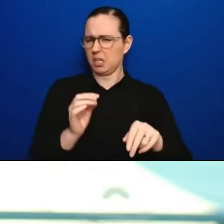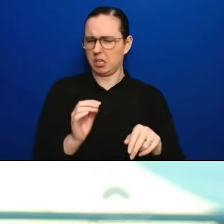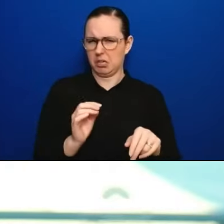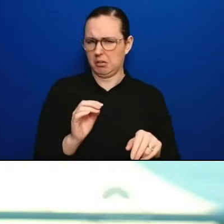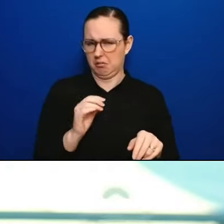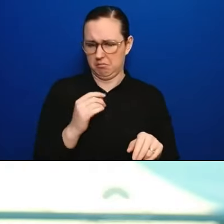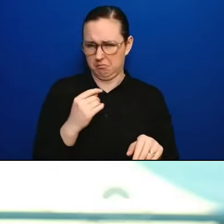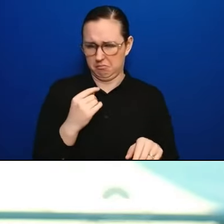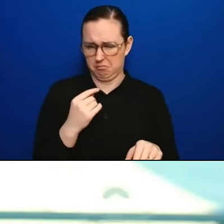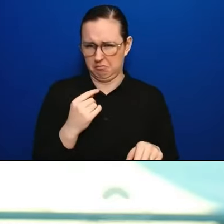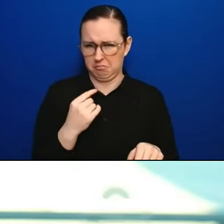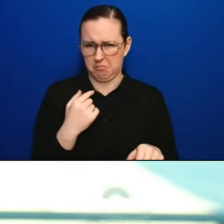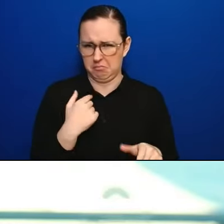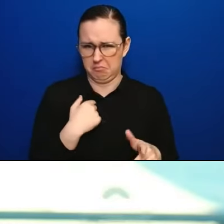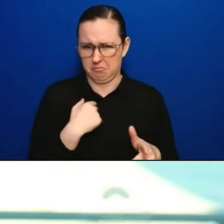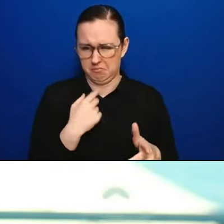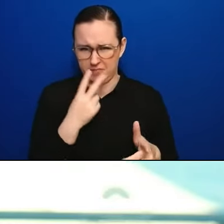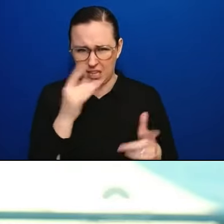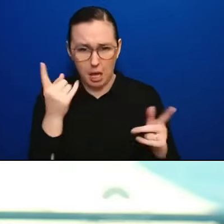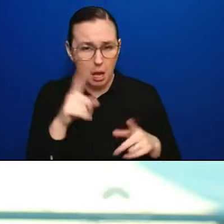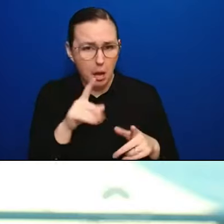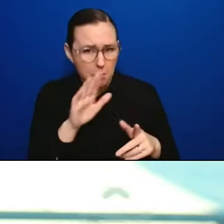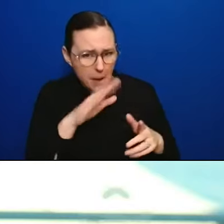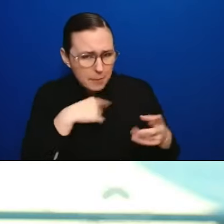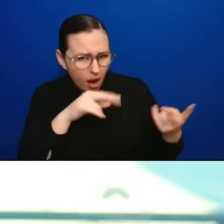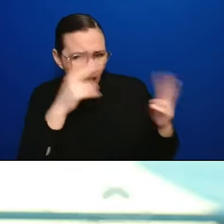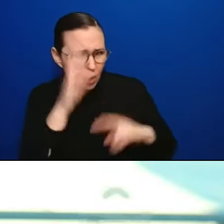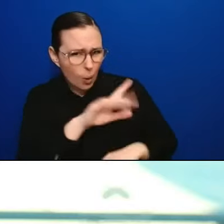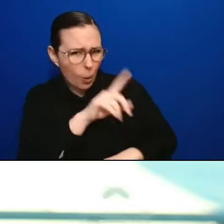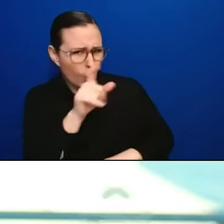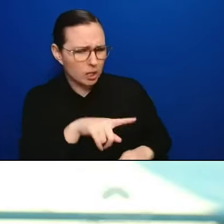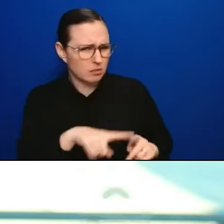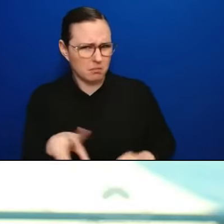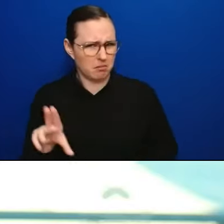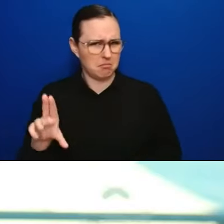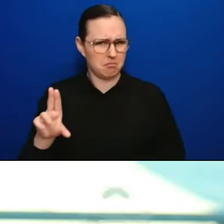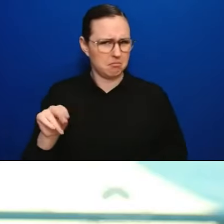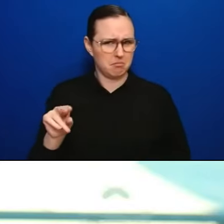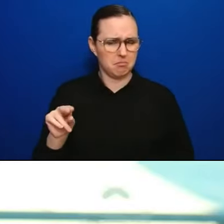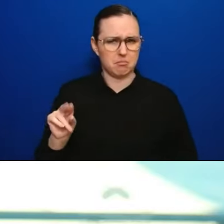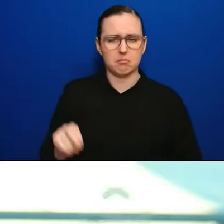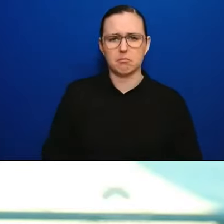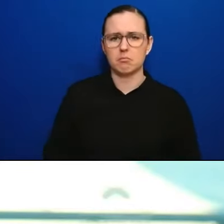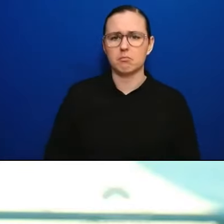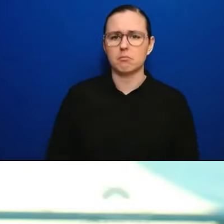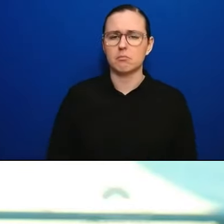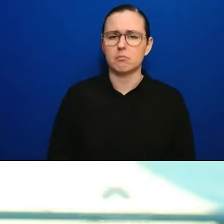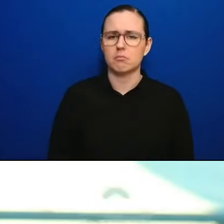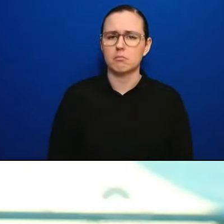transmission from having people in a room together. I guess unless I'm missing the